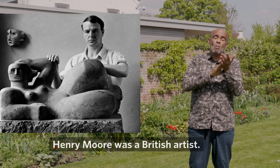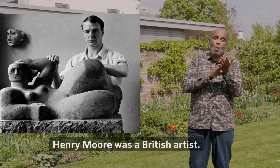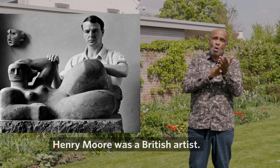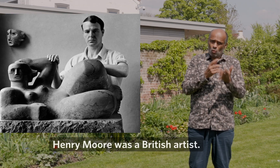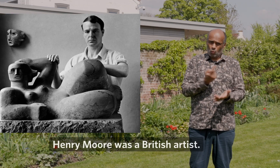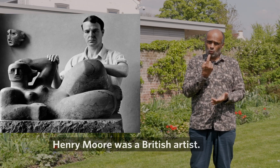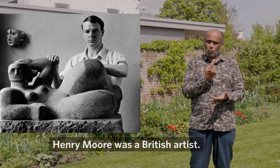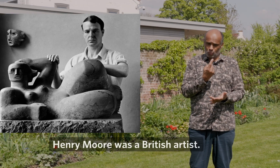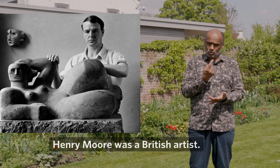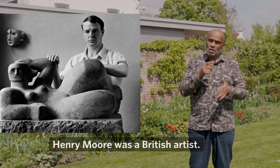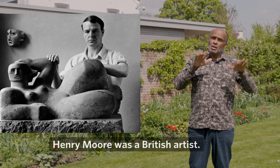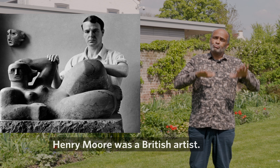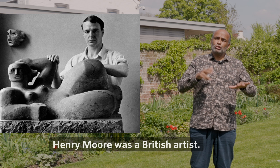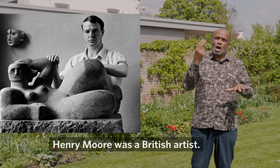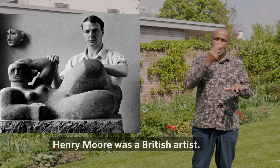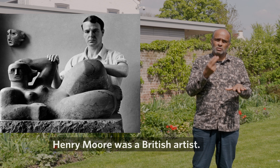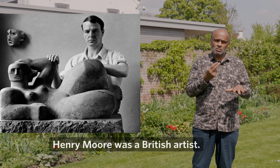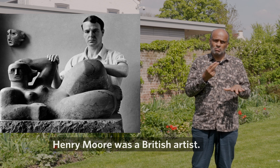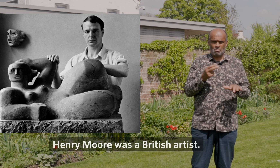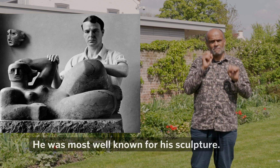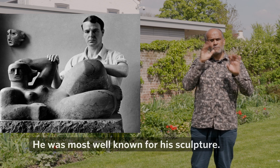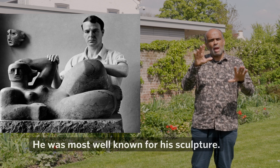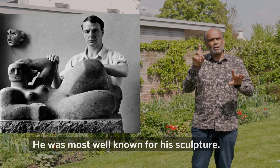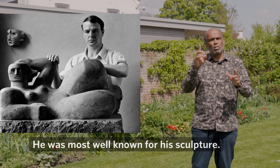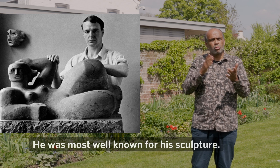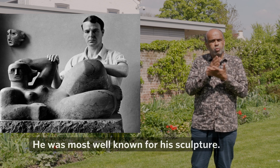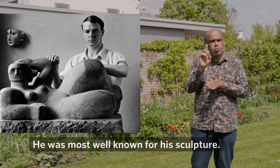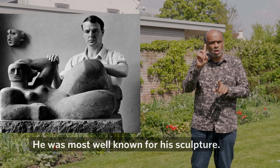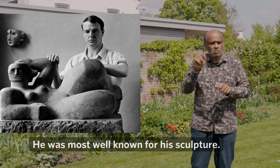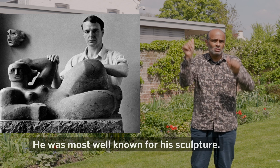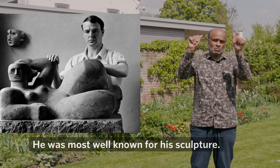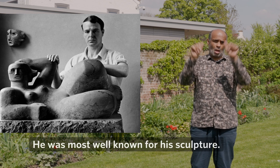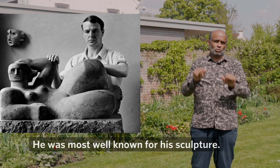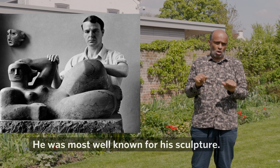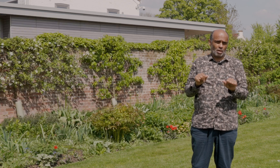Henry Moore was a British artist. He was most well known for his sculpture.